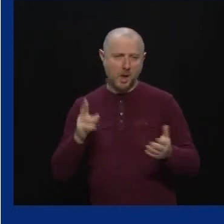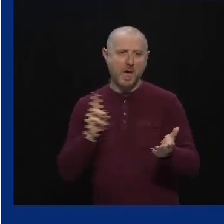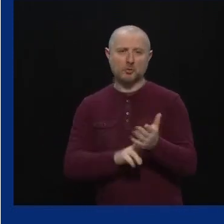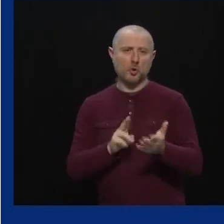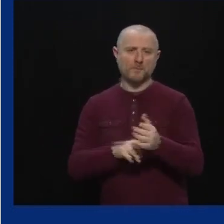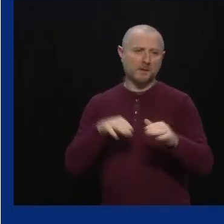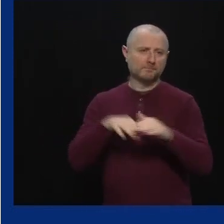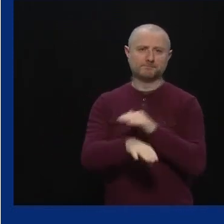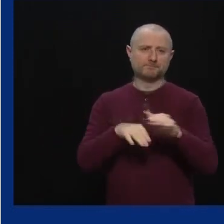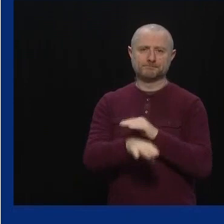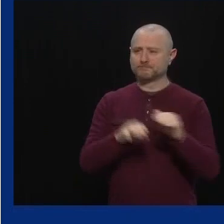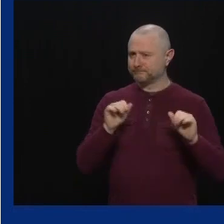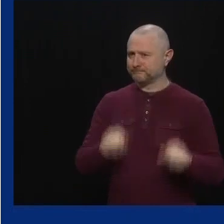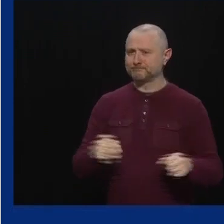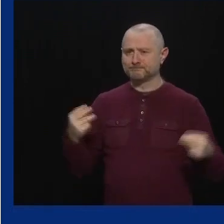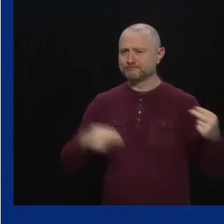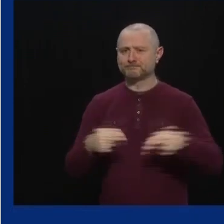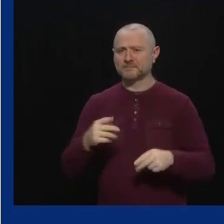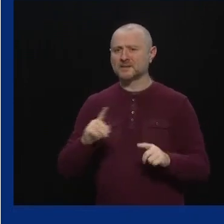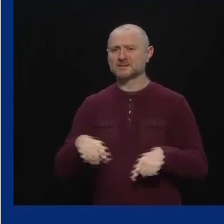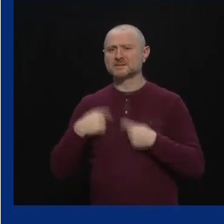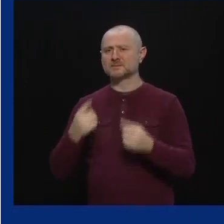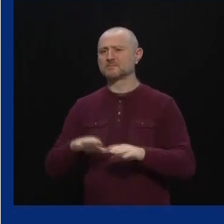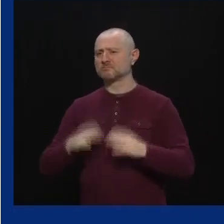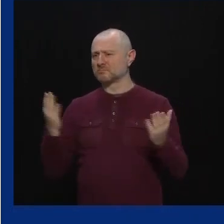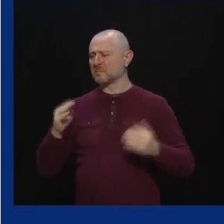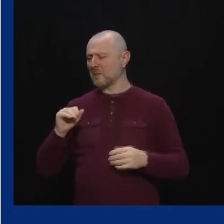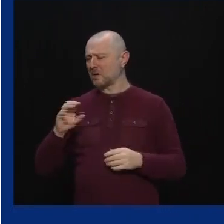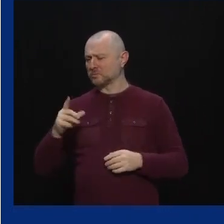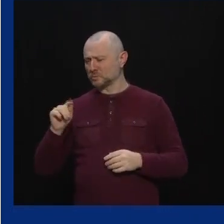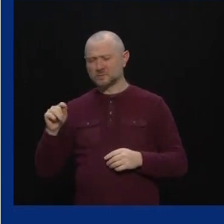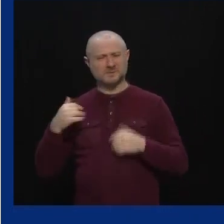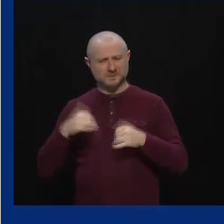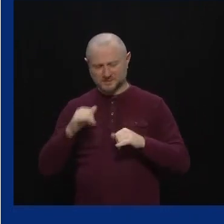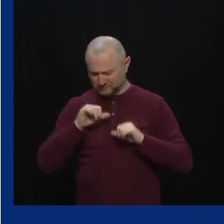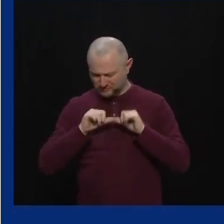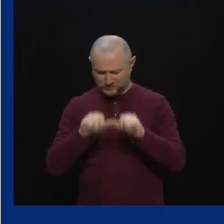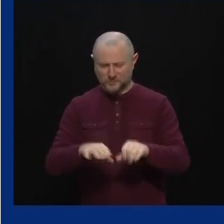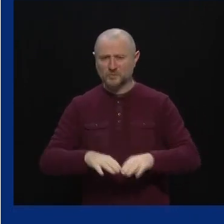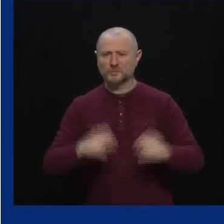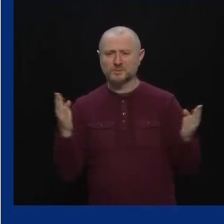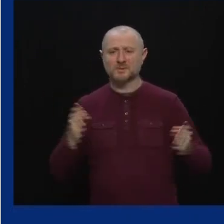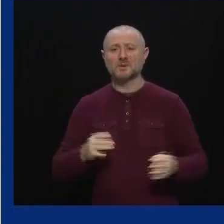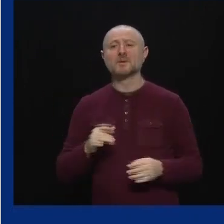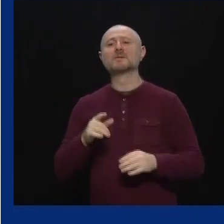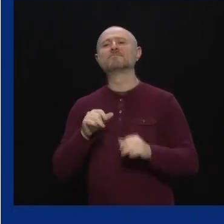THE NEW YORK STATE OF HEALTH, WHICH IS NEW YORK'S OFFICIAL HEALTH PLAN MARKETPLACE, WILL